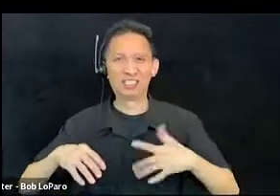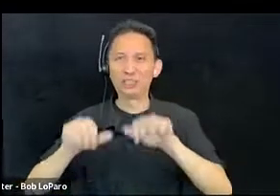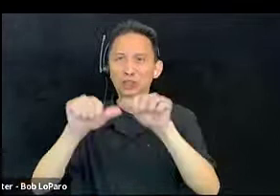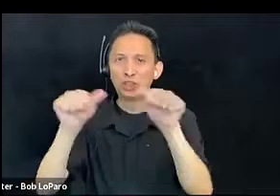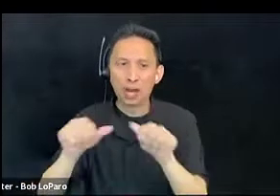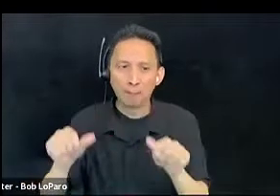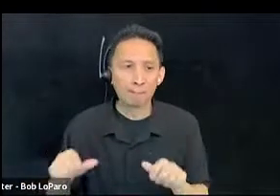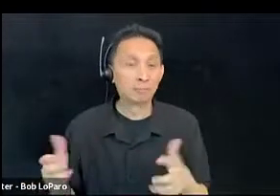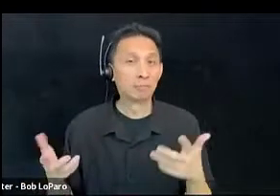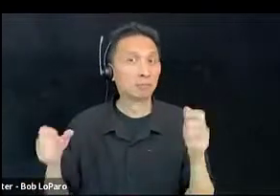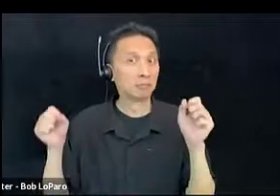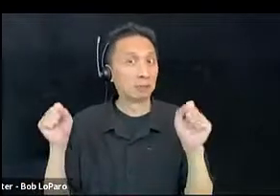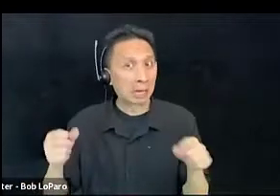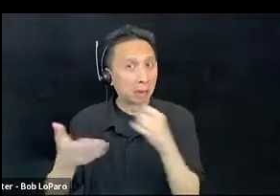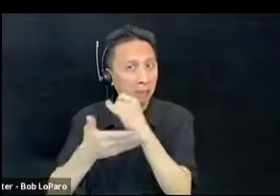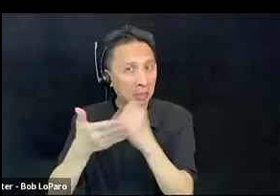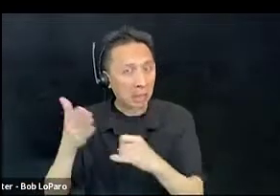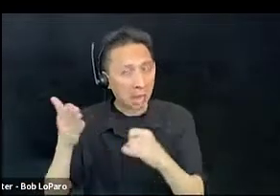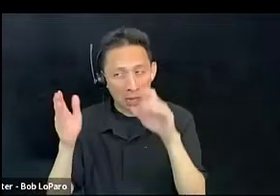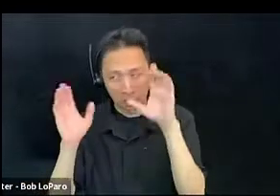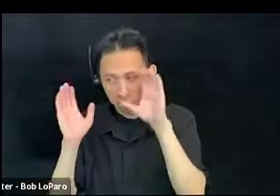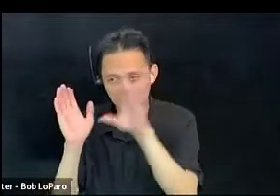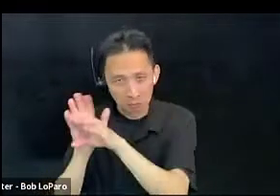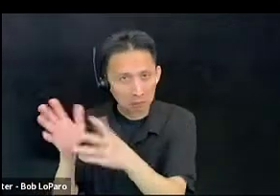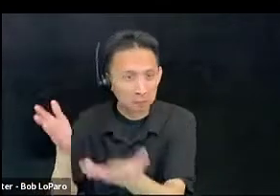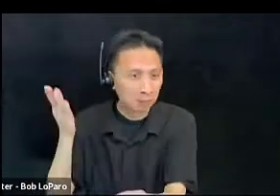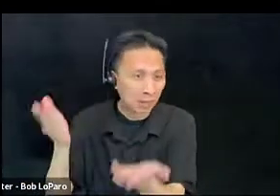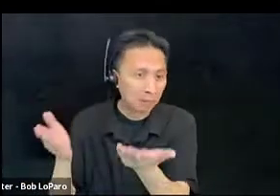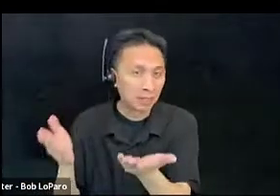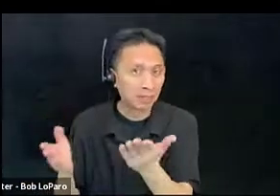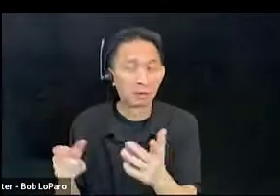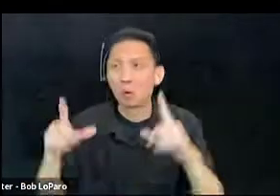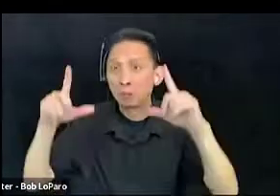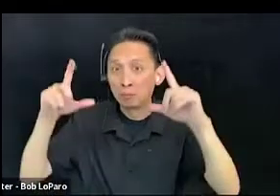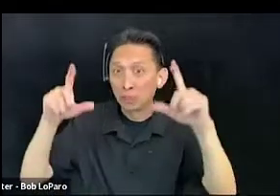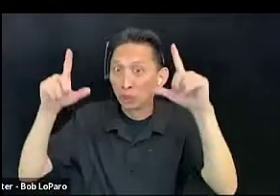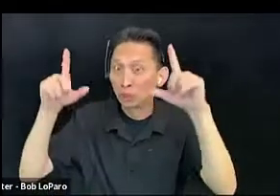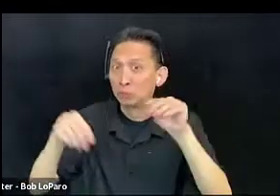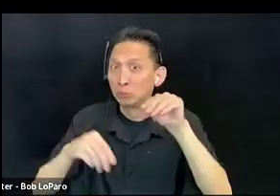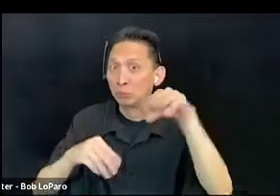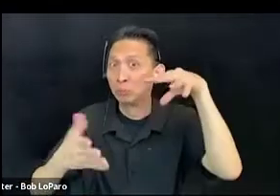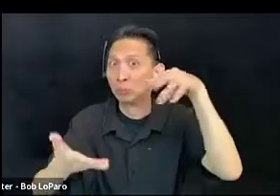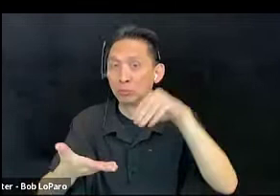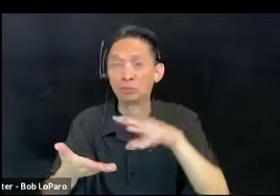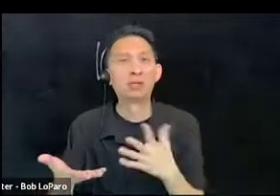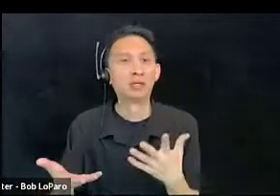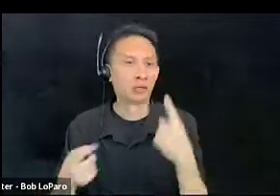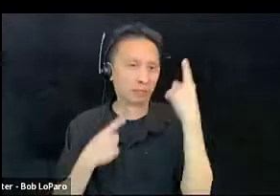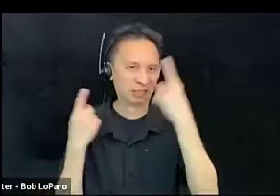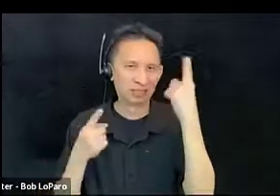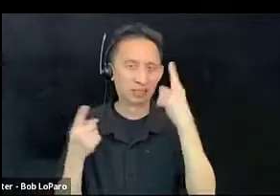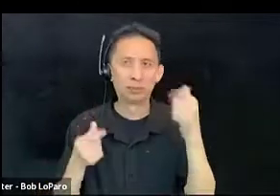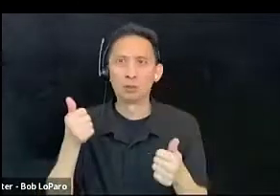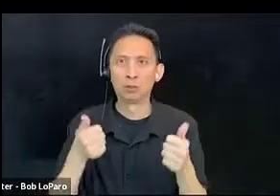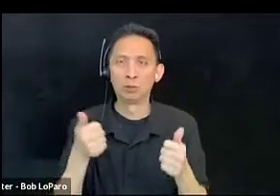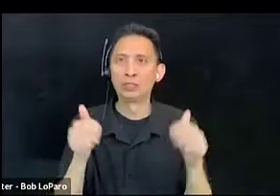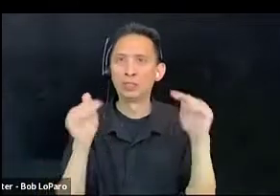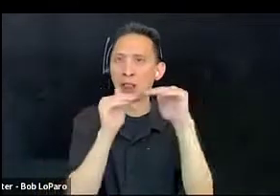depending on how they're being used. Whatever you're using consider the level of iconicity that's appropriate for your student.